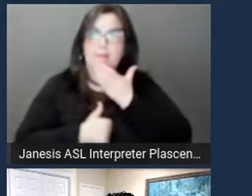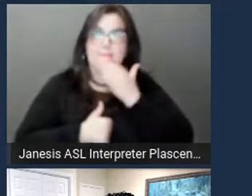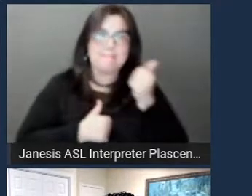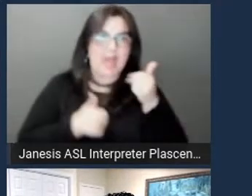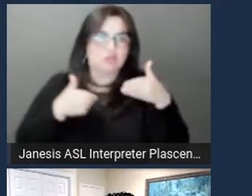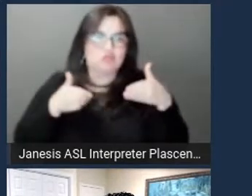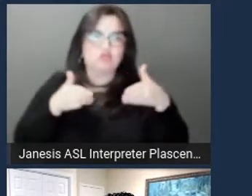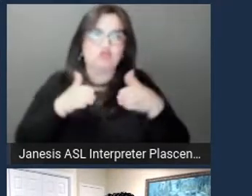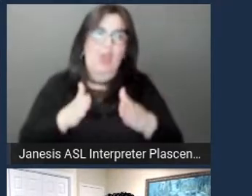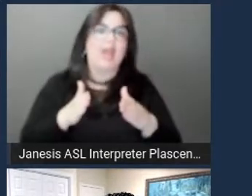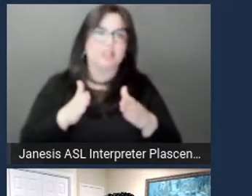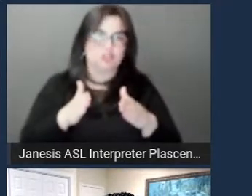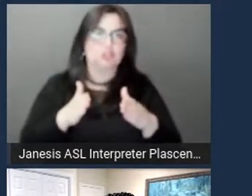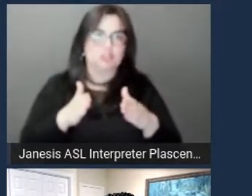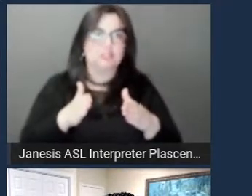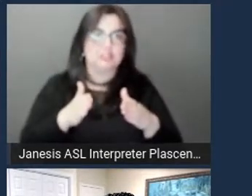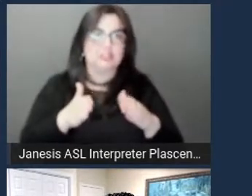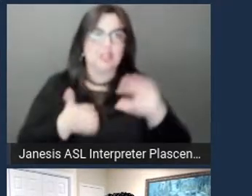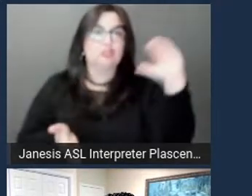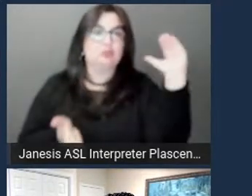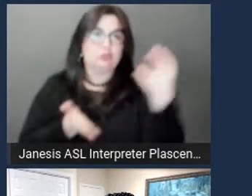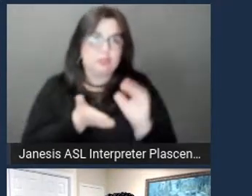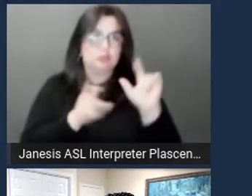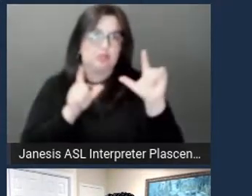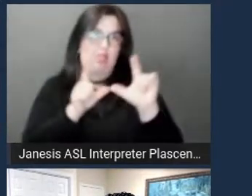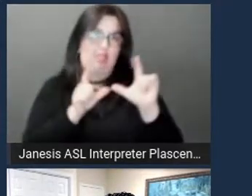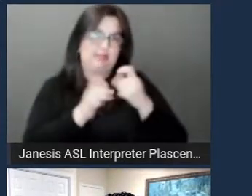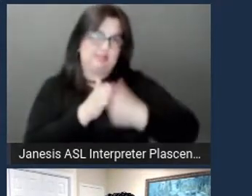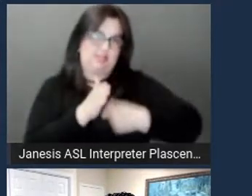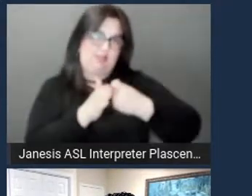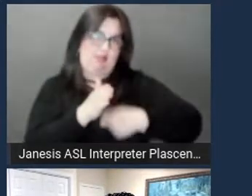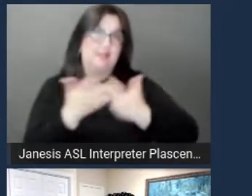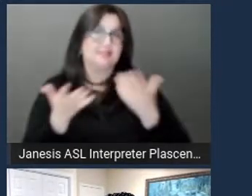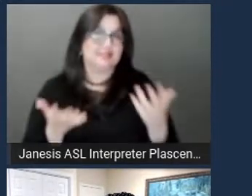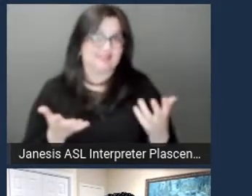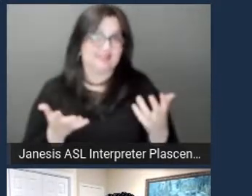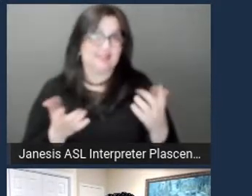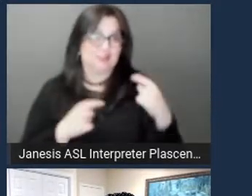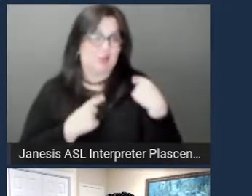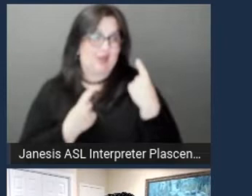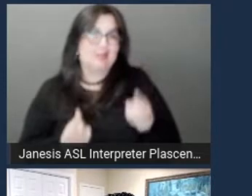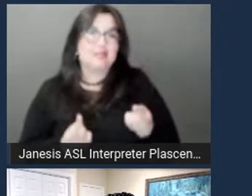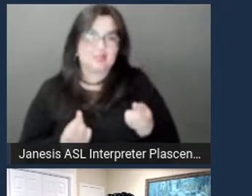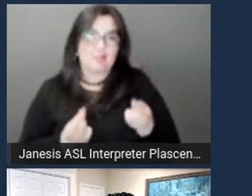for me to reduce the licensing cost. So at this point, the analysis process kicks off